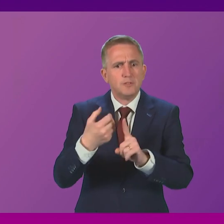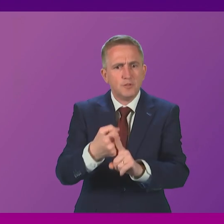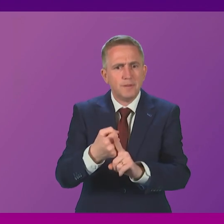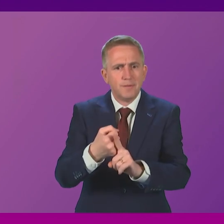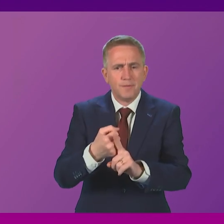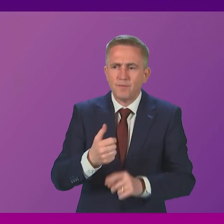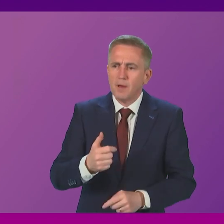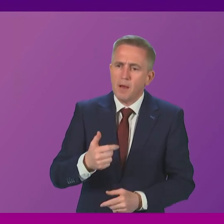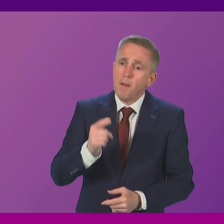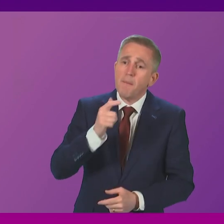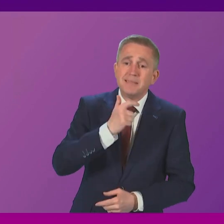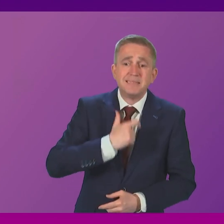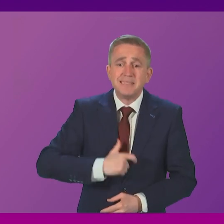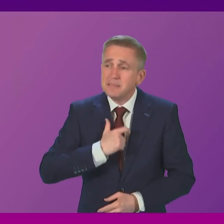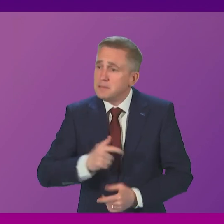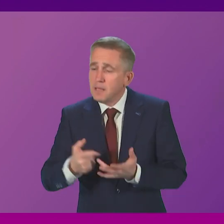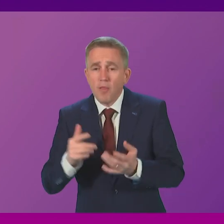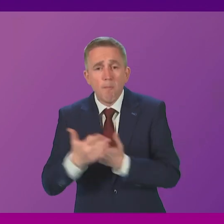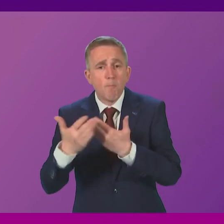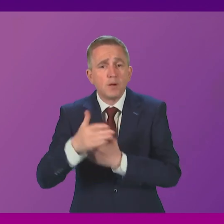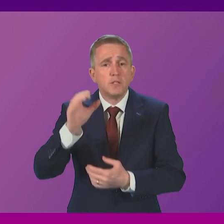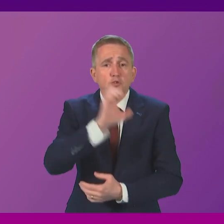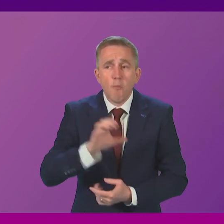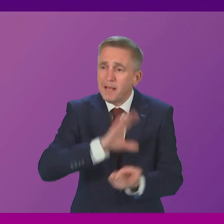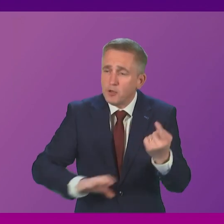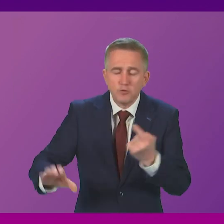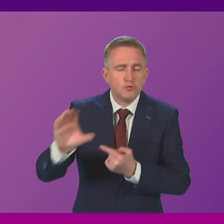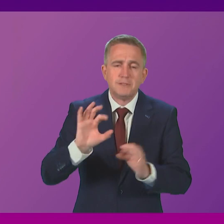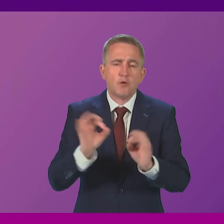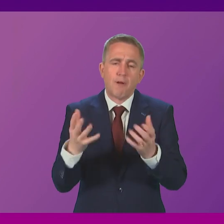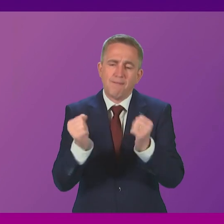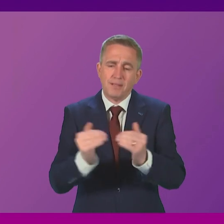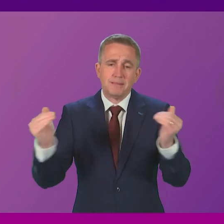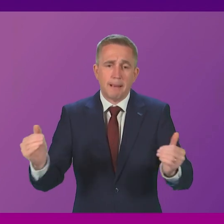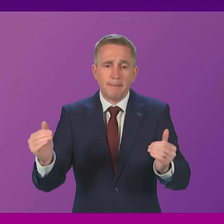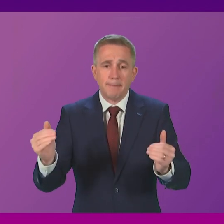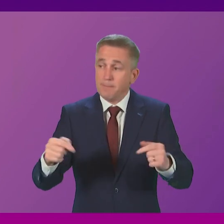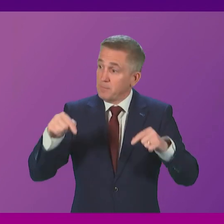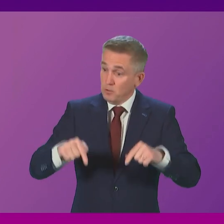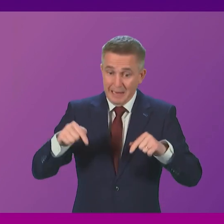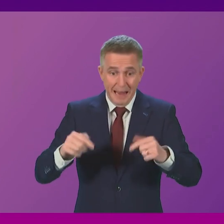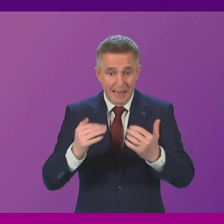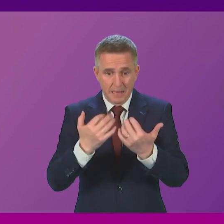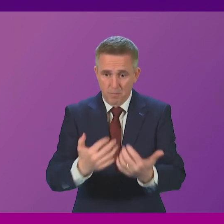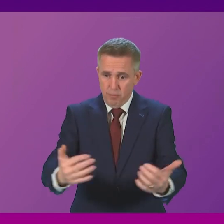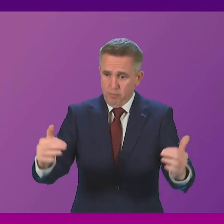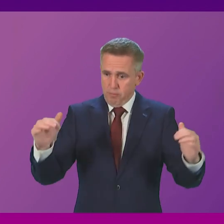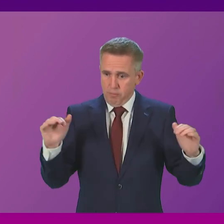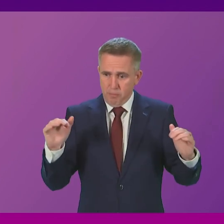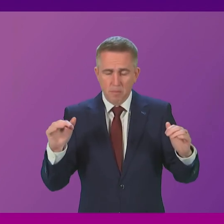take for granted in other European countries. We sit here today in this horseshoe shape for a reason.